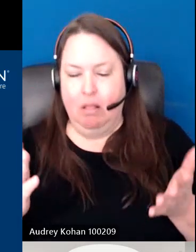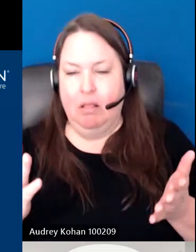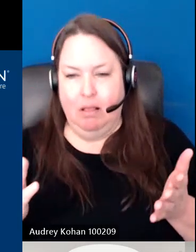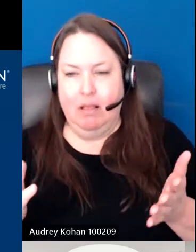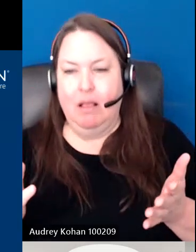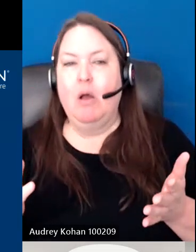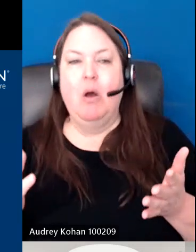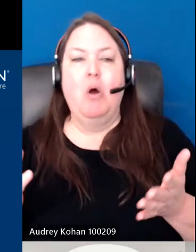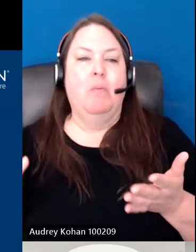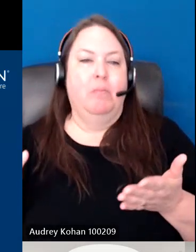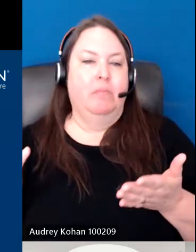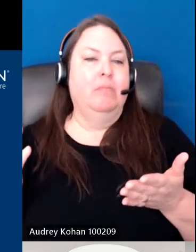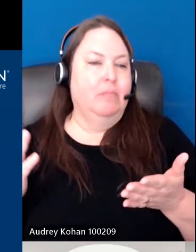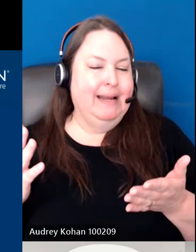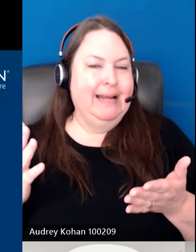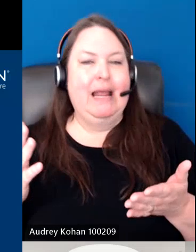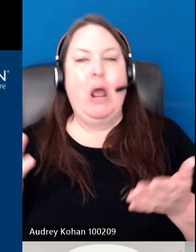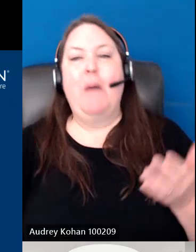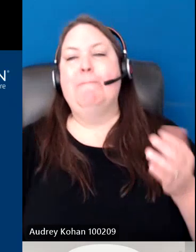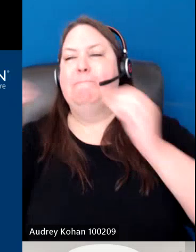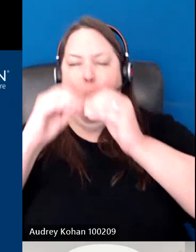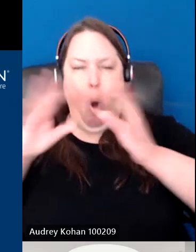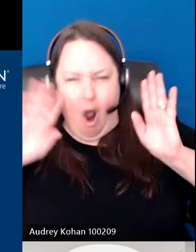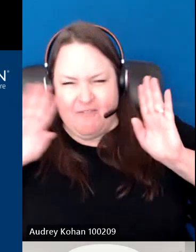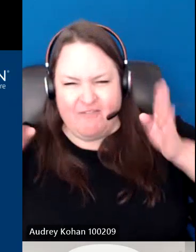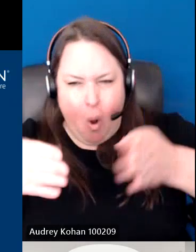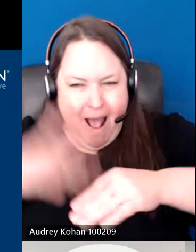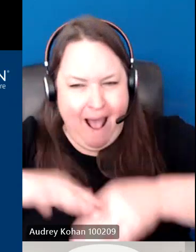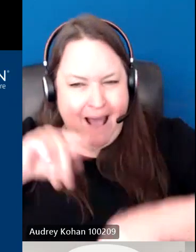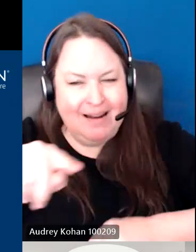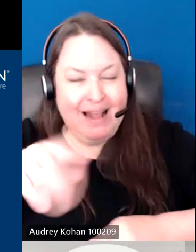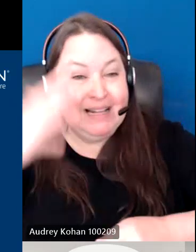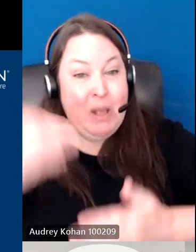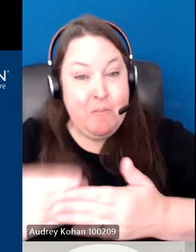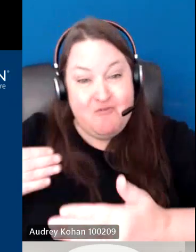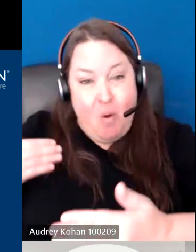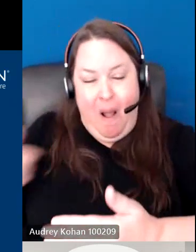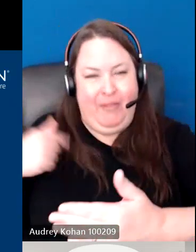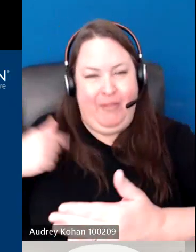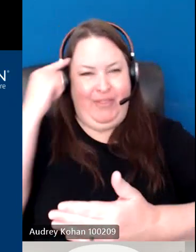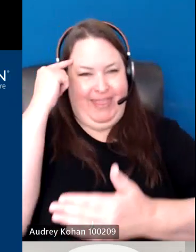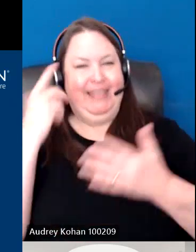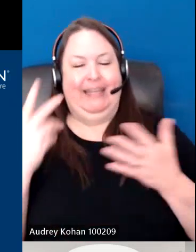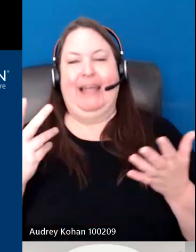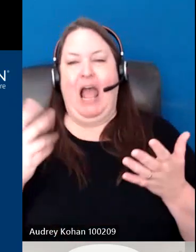this in even greater Focus because before then I think this I've heard it referred to as kind of